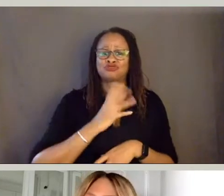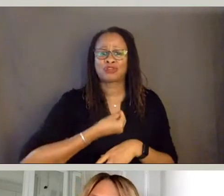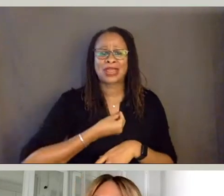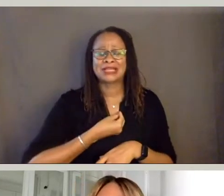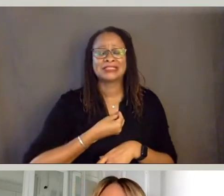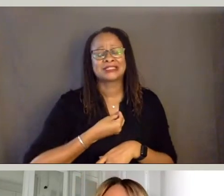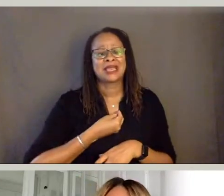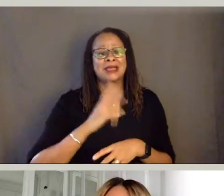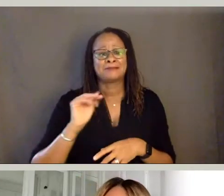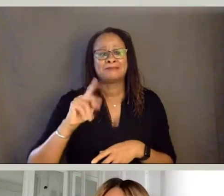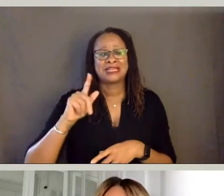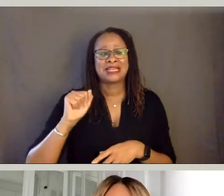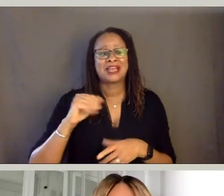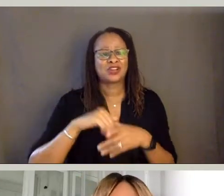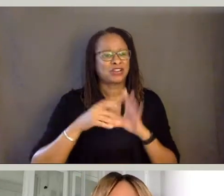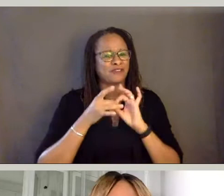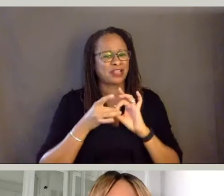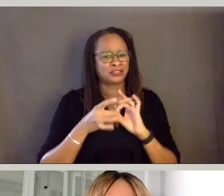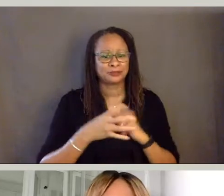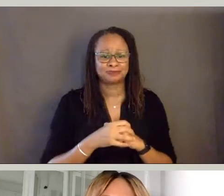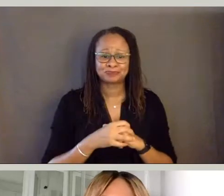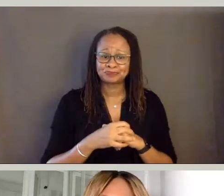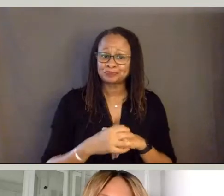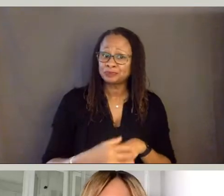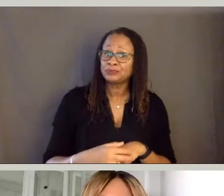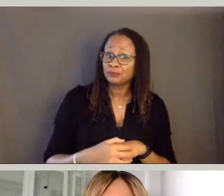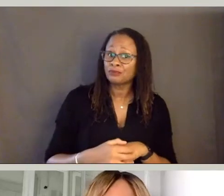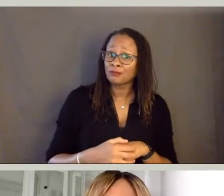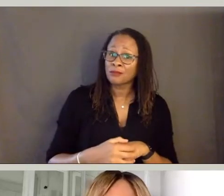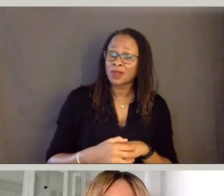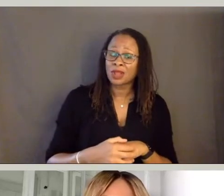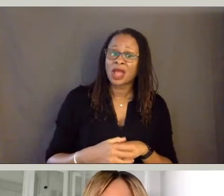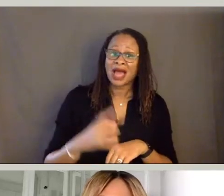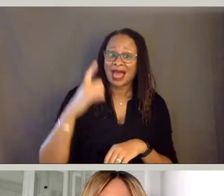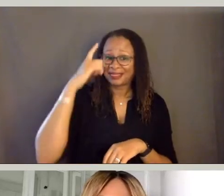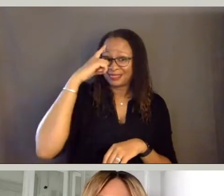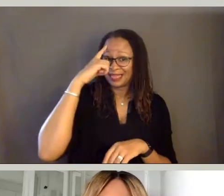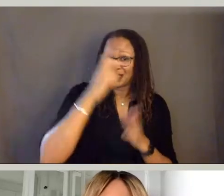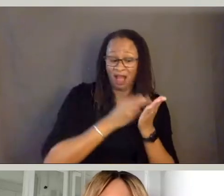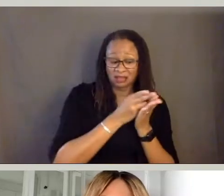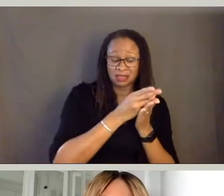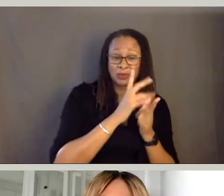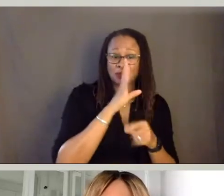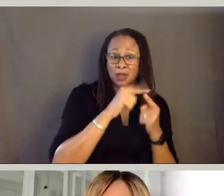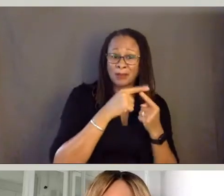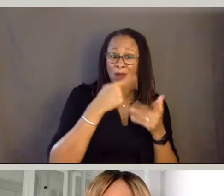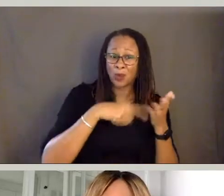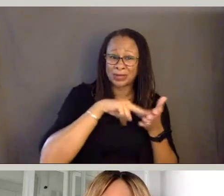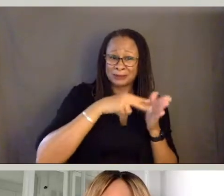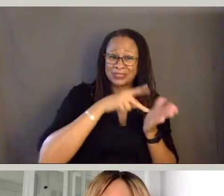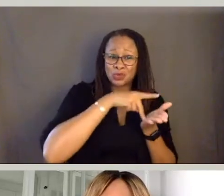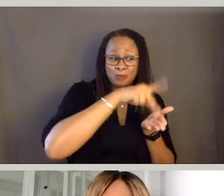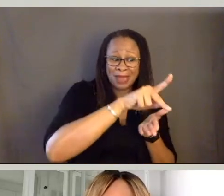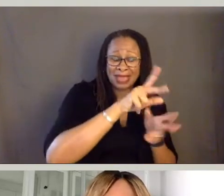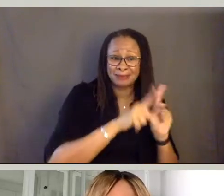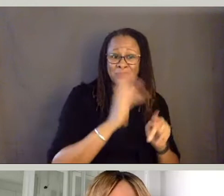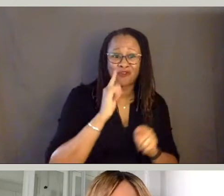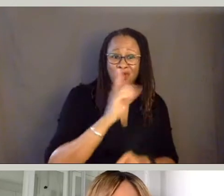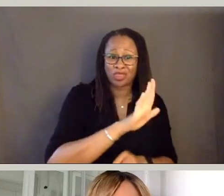I think the piece, I think honestly, when we think about what it means to pay people for their work, I think that is really crucial.